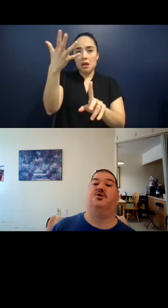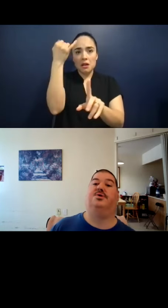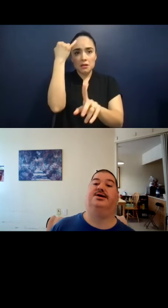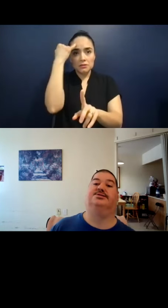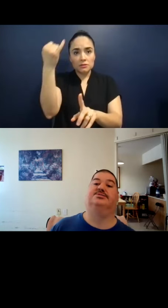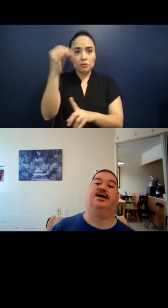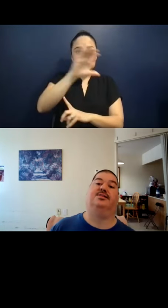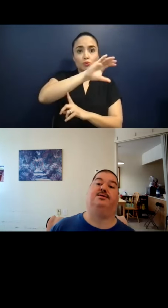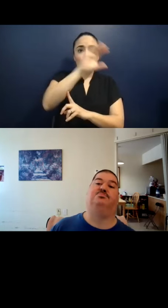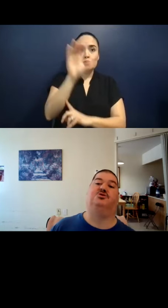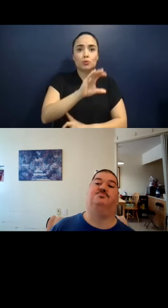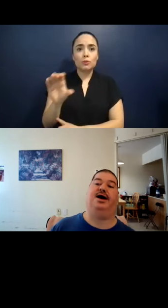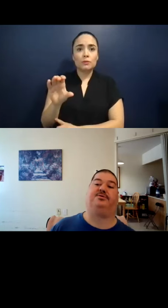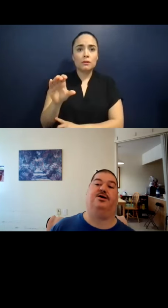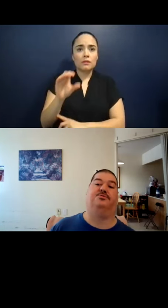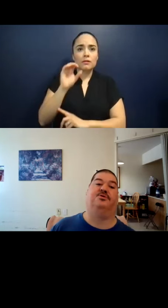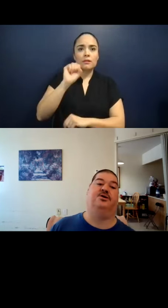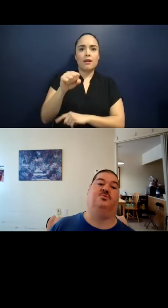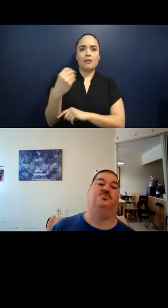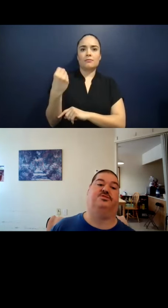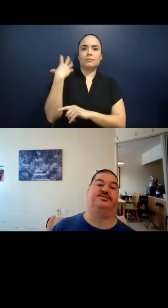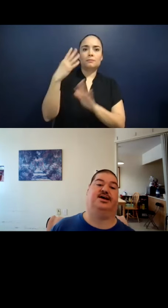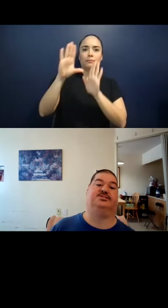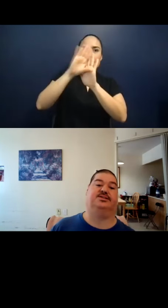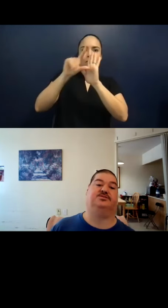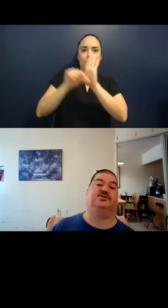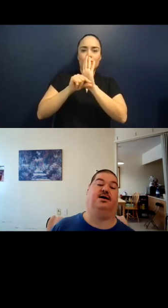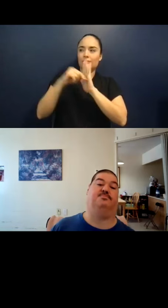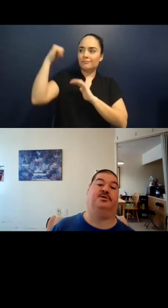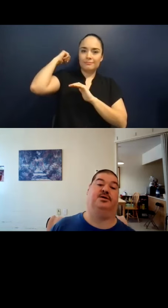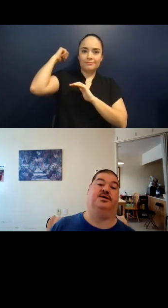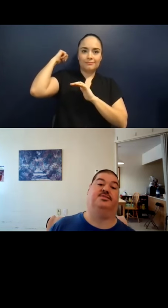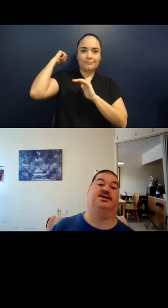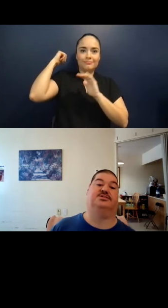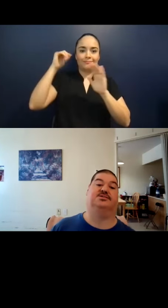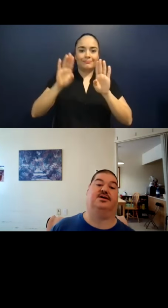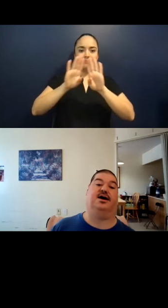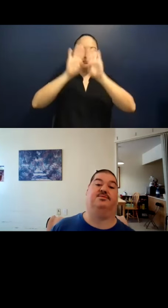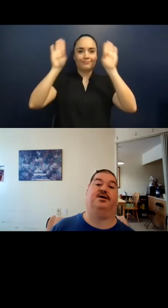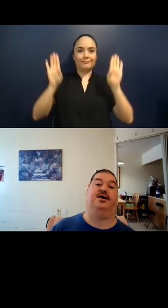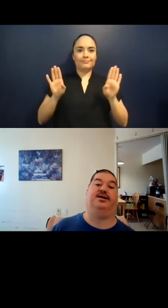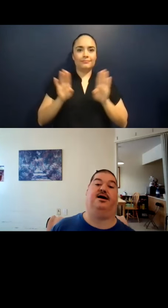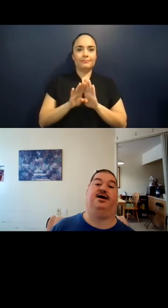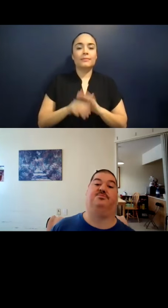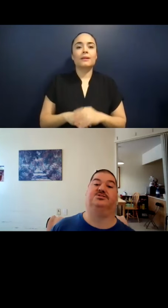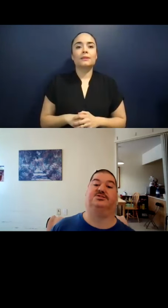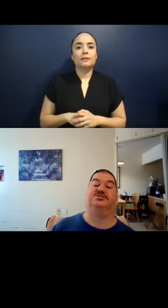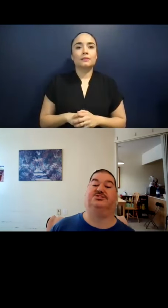You can also create a zoom background that is attached to your PowerPoint and the images